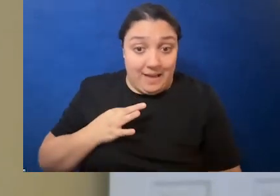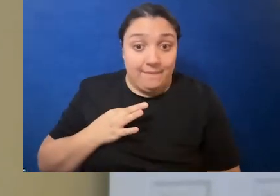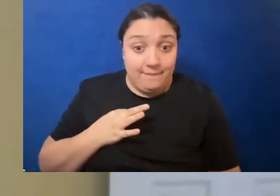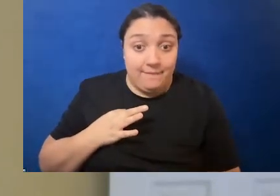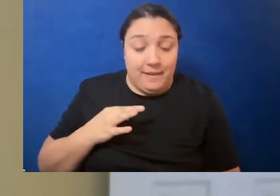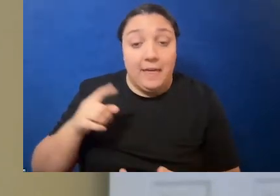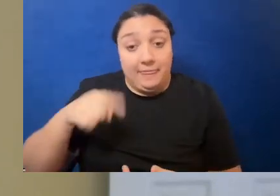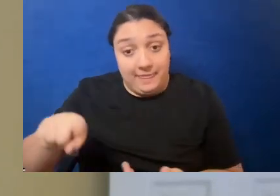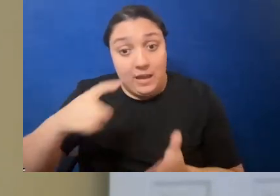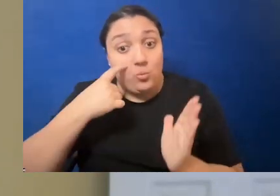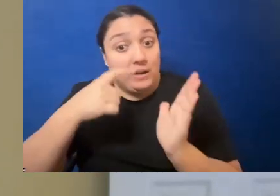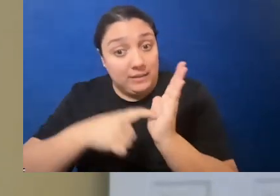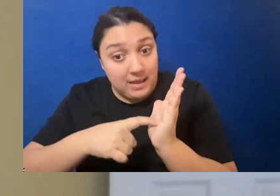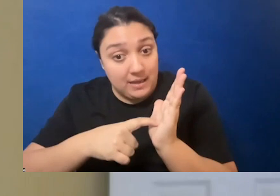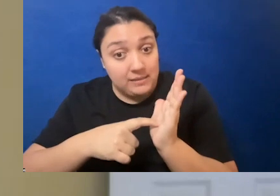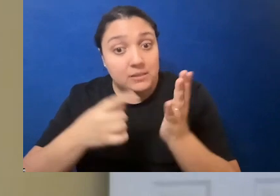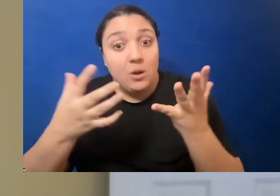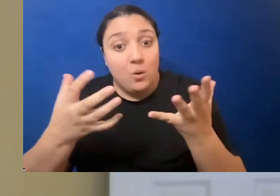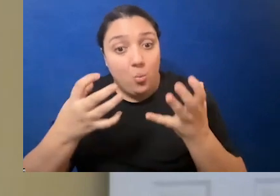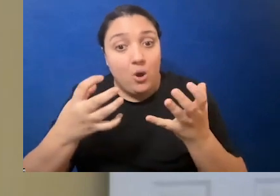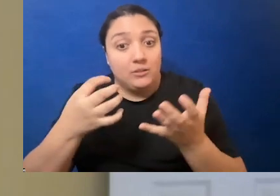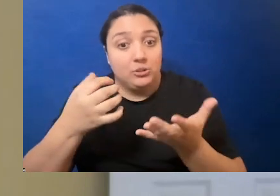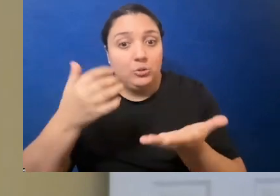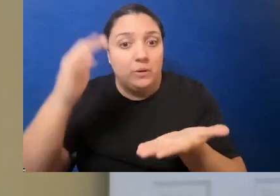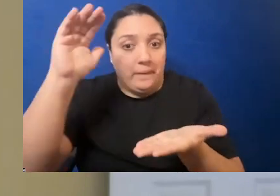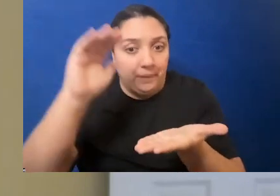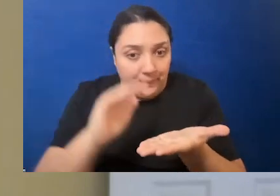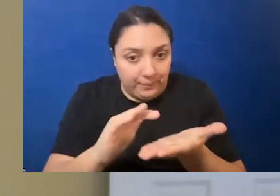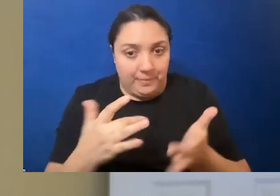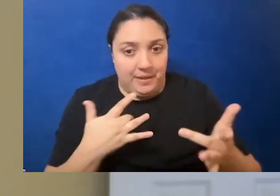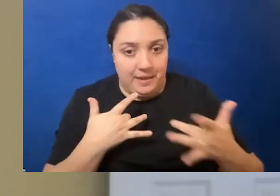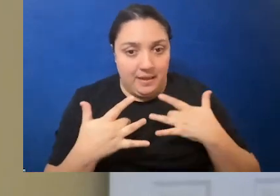IS RECOGNIZING AND ATTEMPTING TO MITIGATE THE ANXIETY AND THE